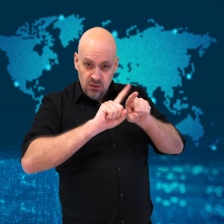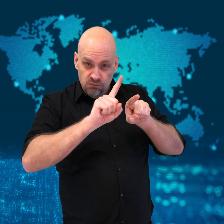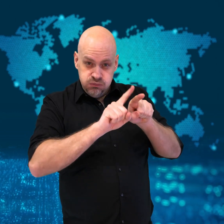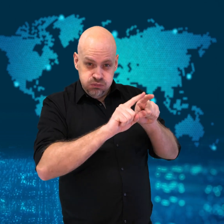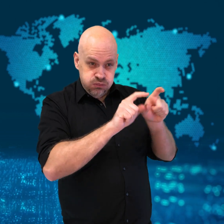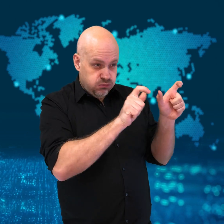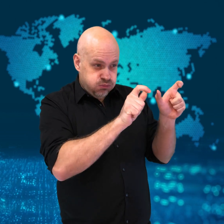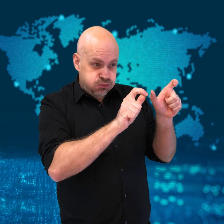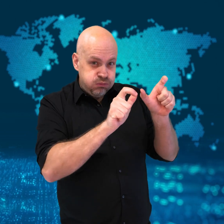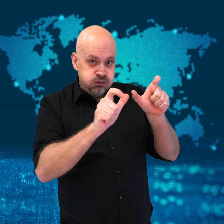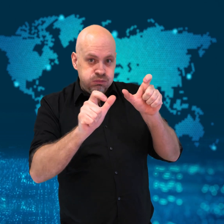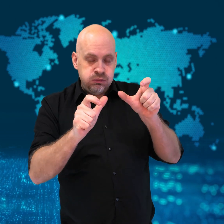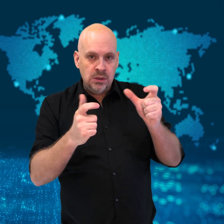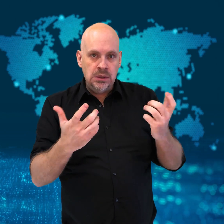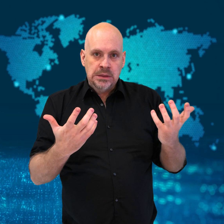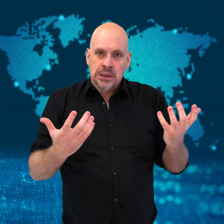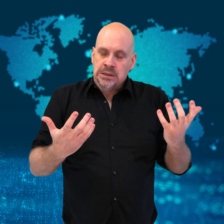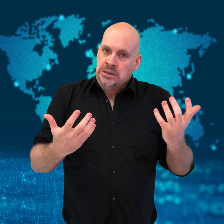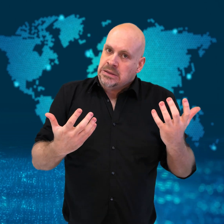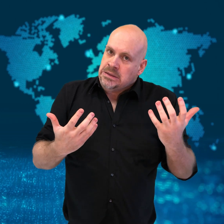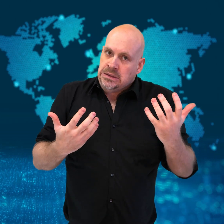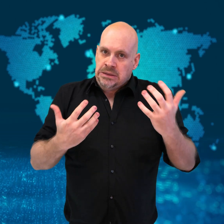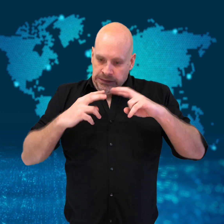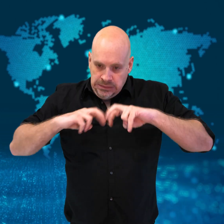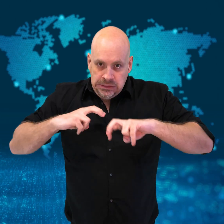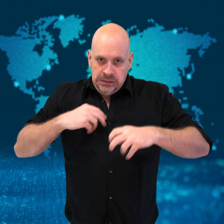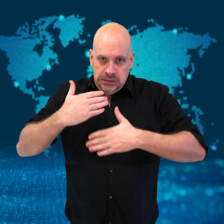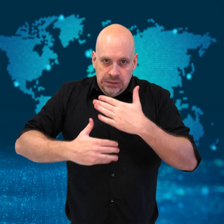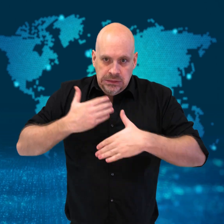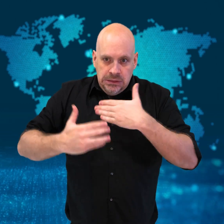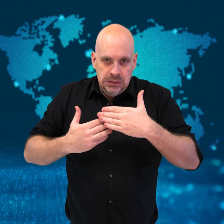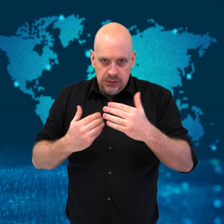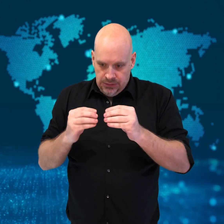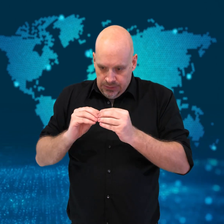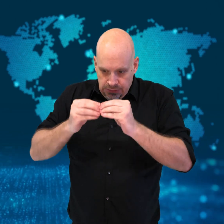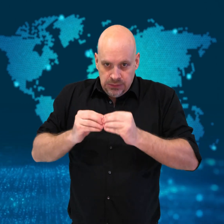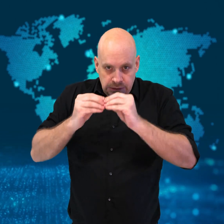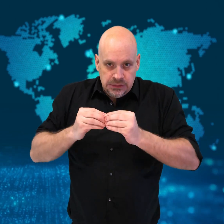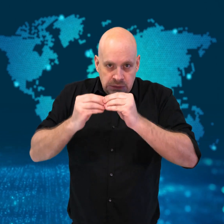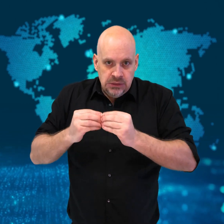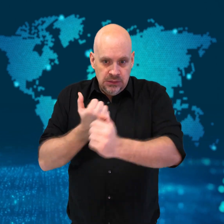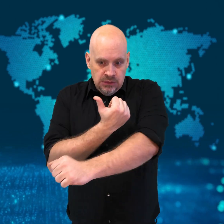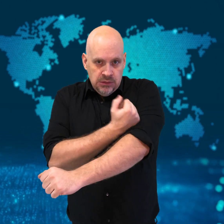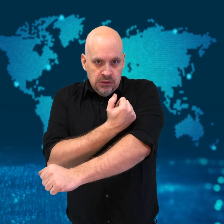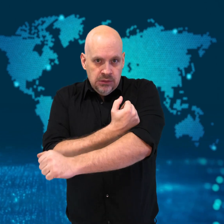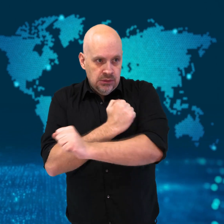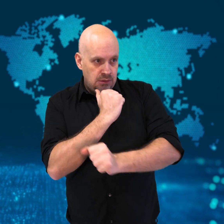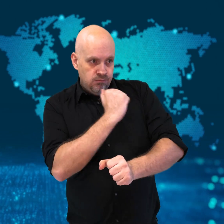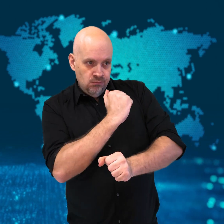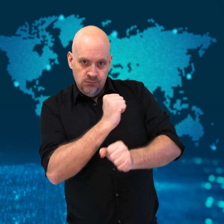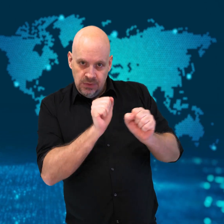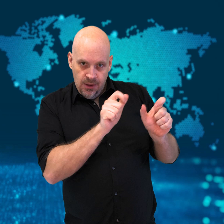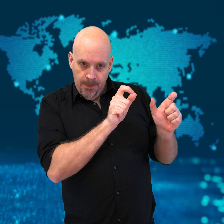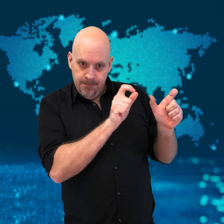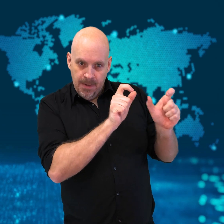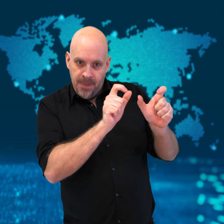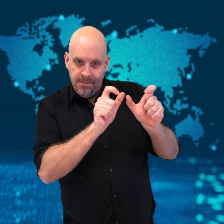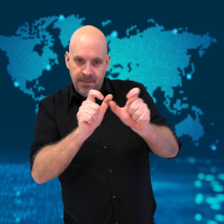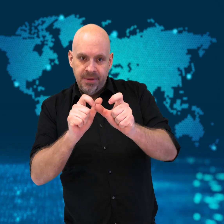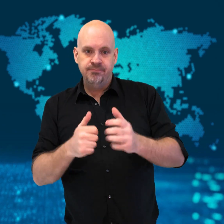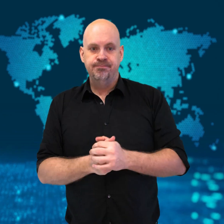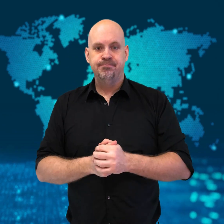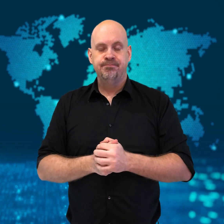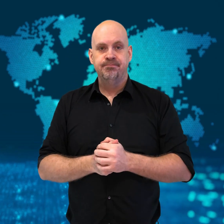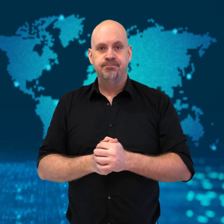Scientists are working to develop booster shots that can combat a